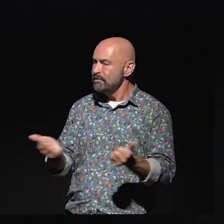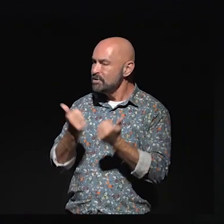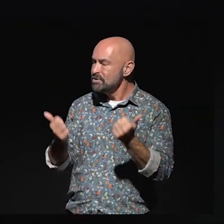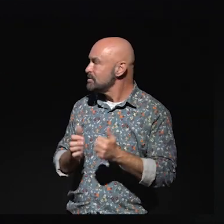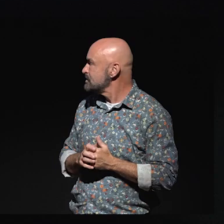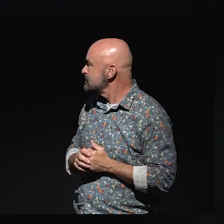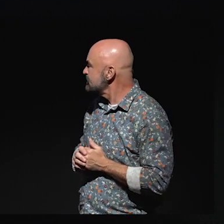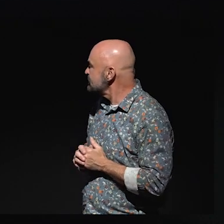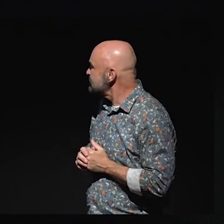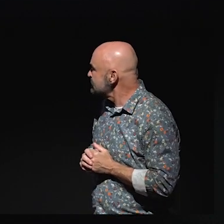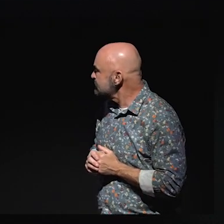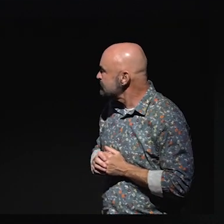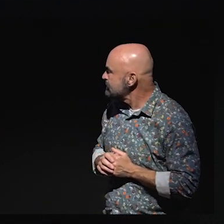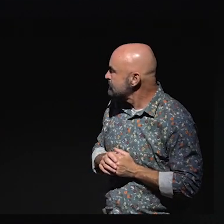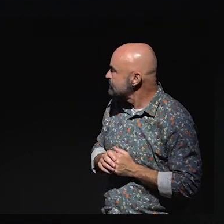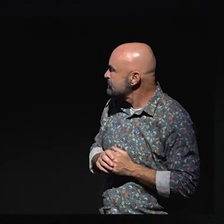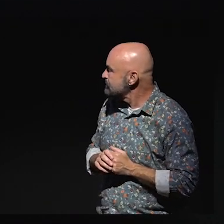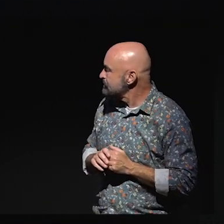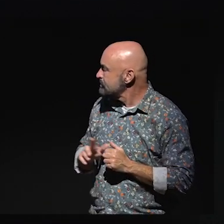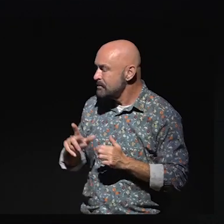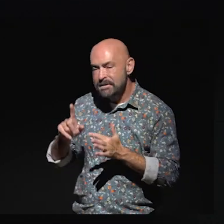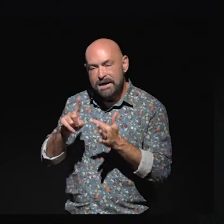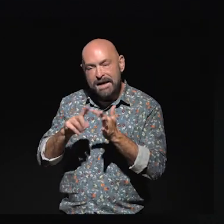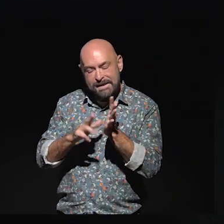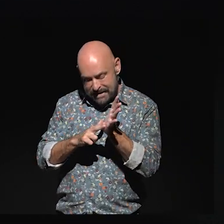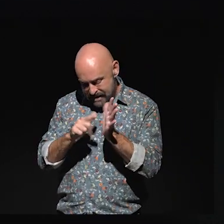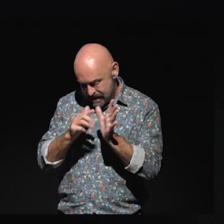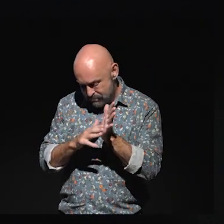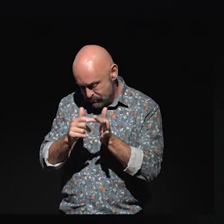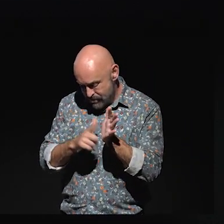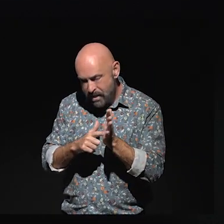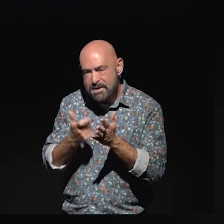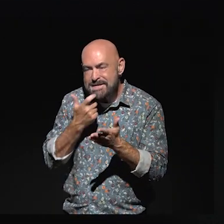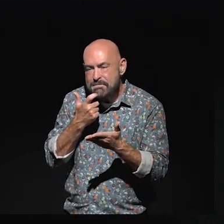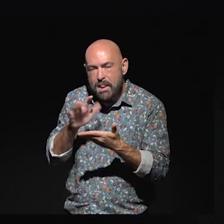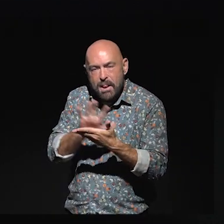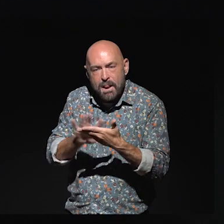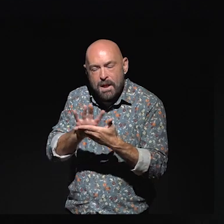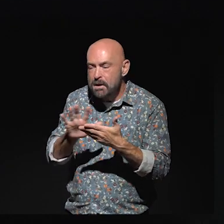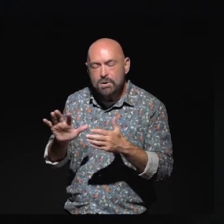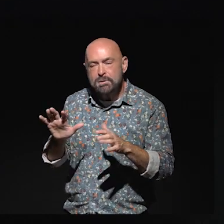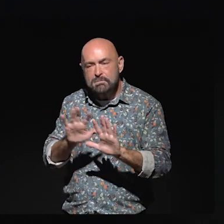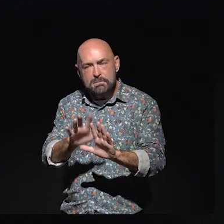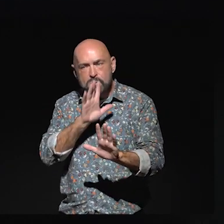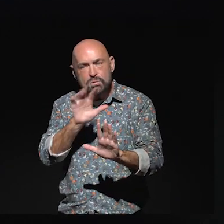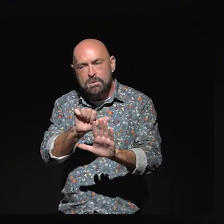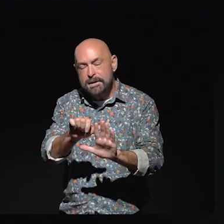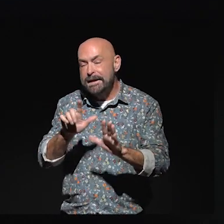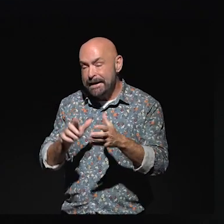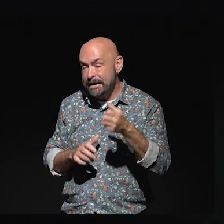That enamel surface we're used to in Ingres is not there. And that's because he reserved unfinished